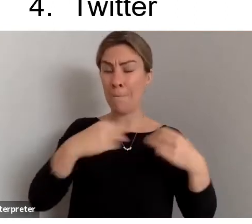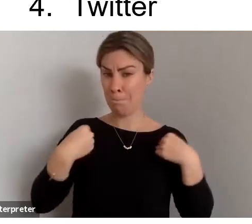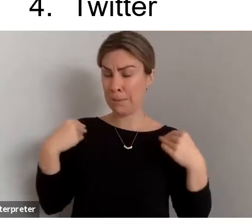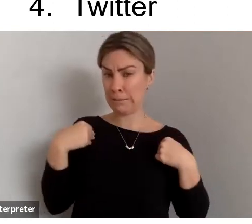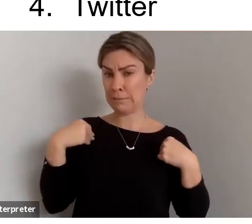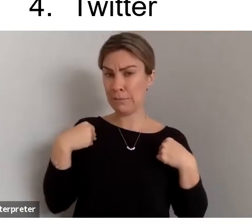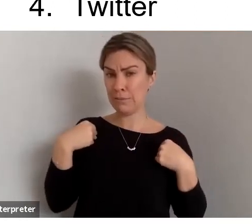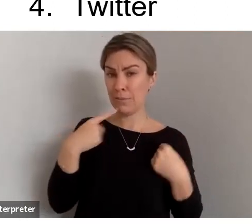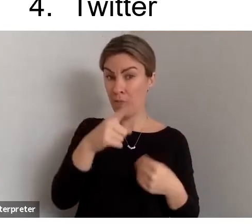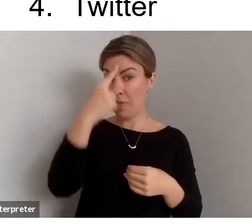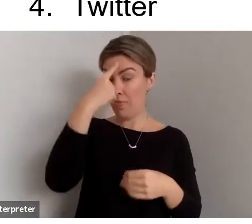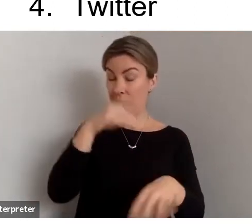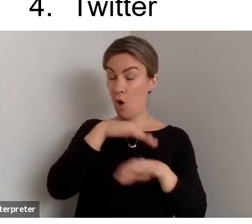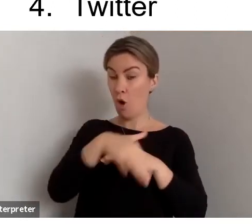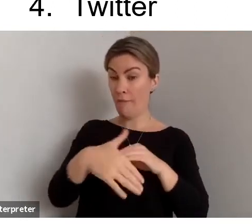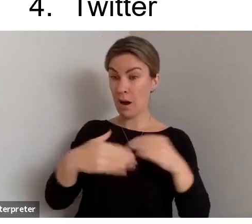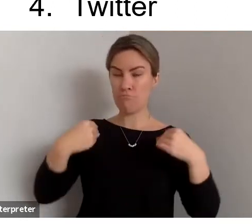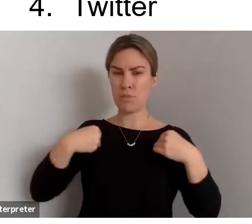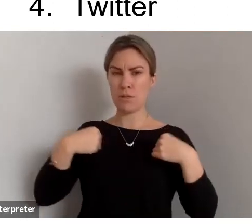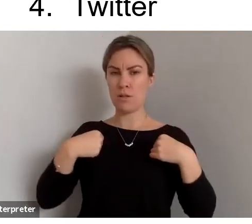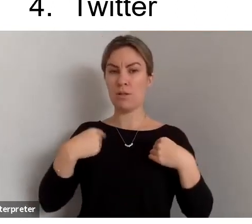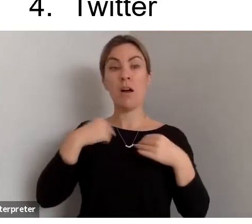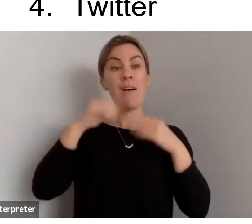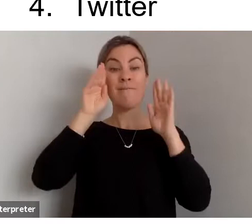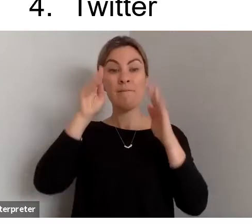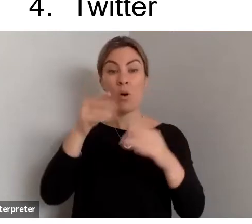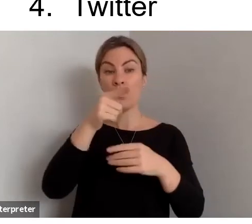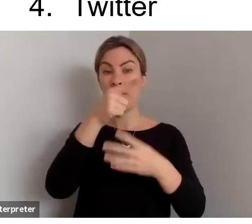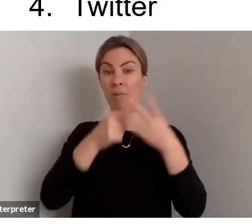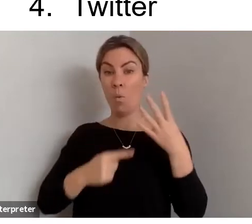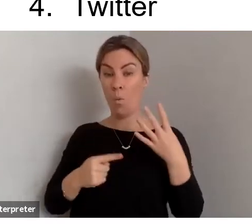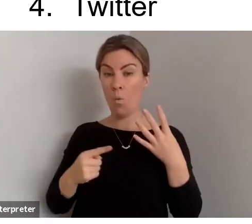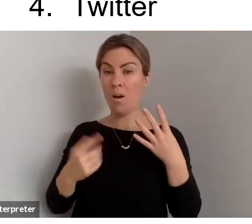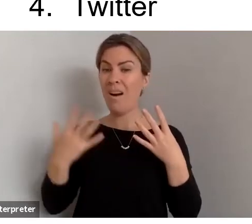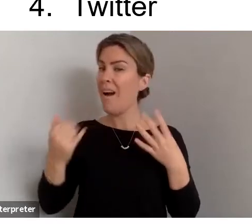and even though I will focus on these four, there are lots of new ones coming up.